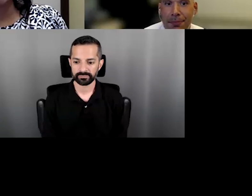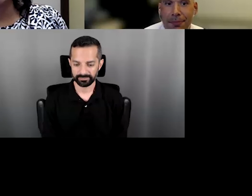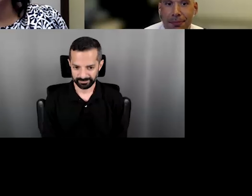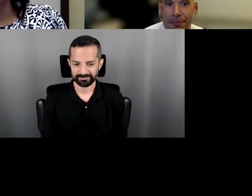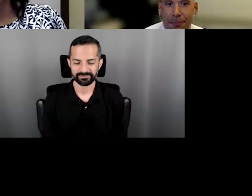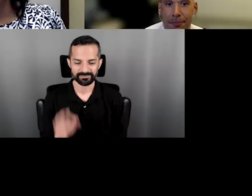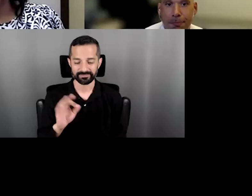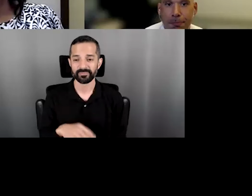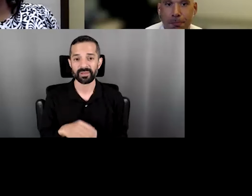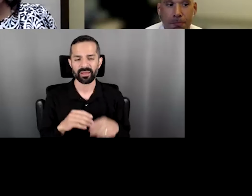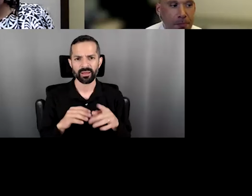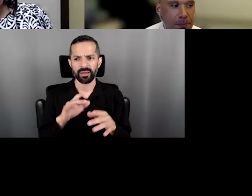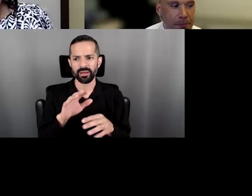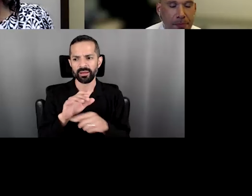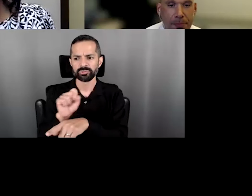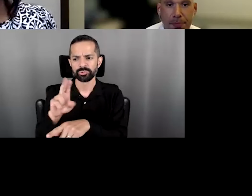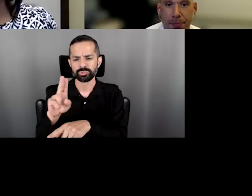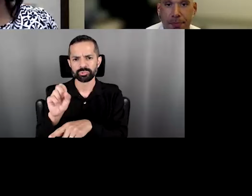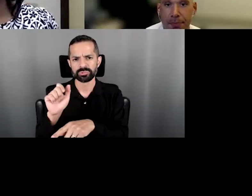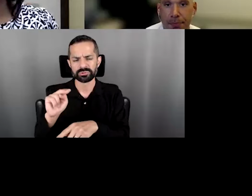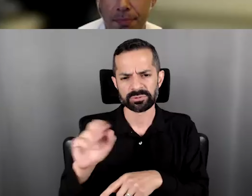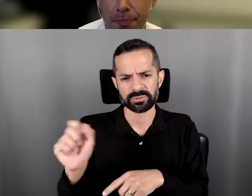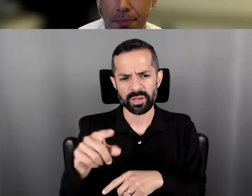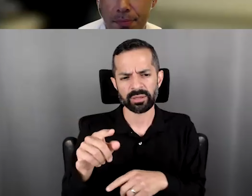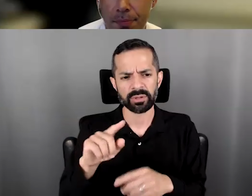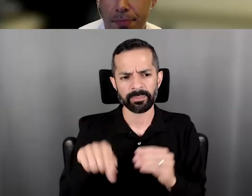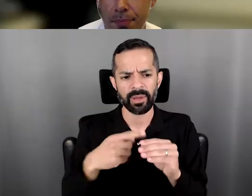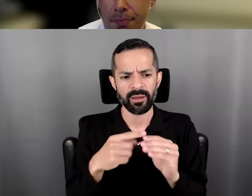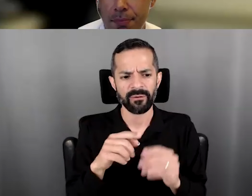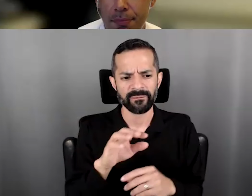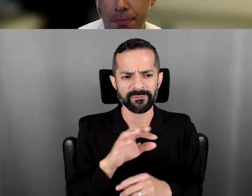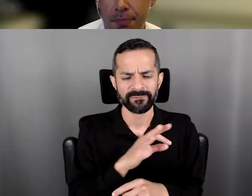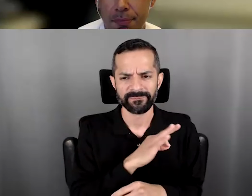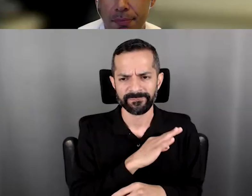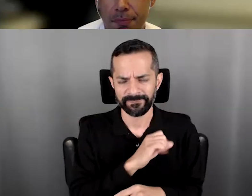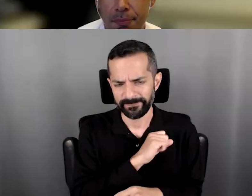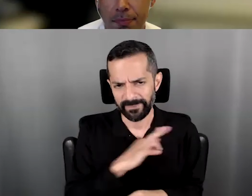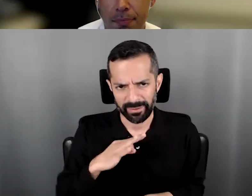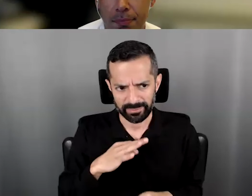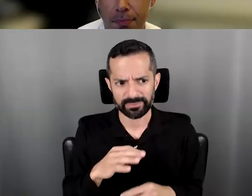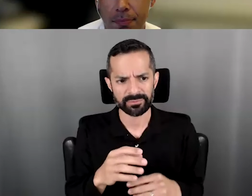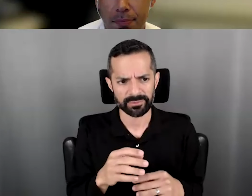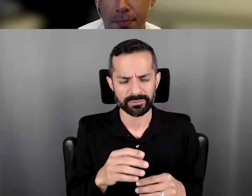faculty human resources request. That was her original question in that has been answered.